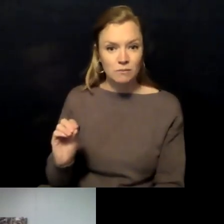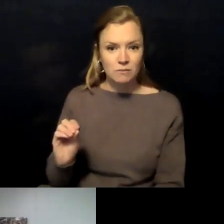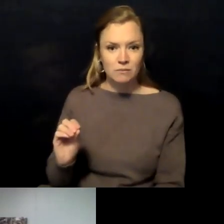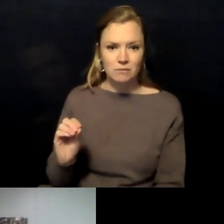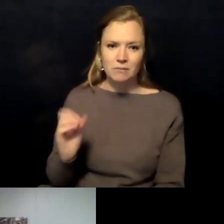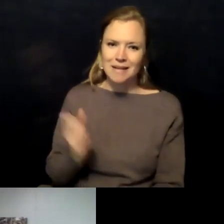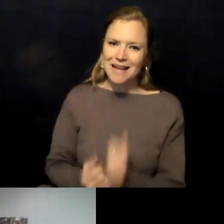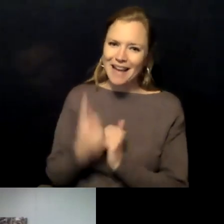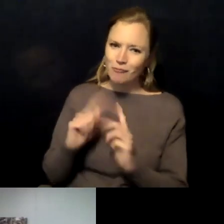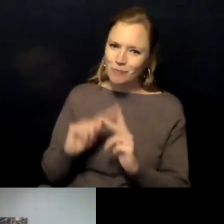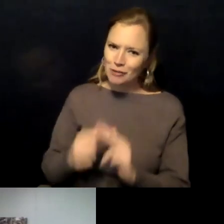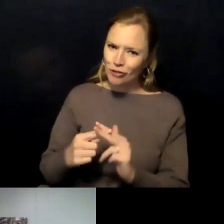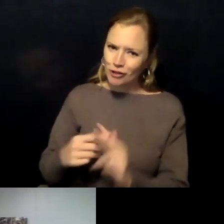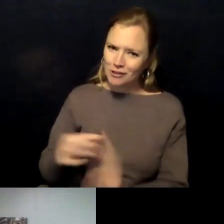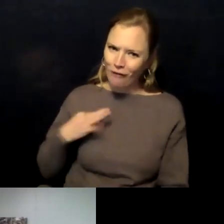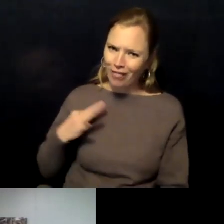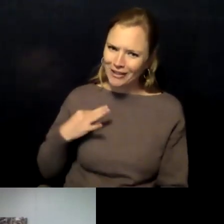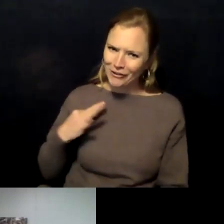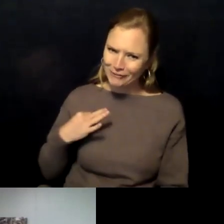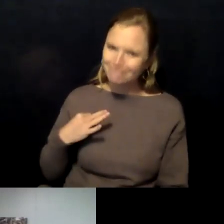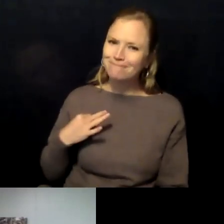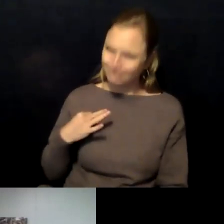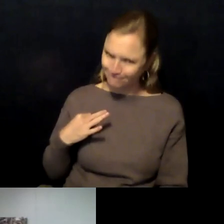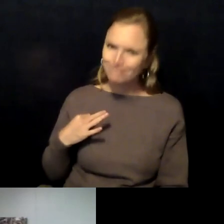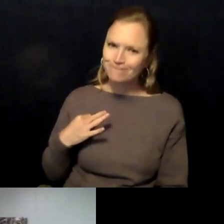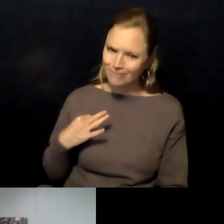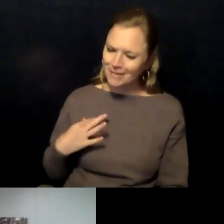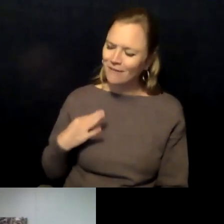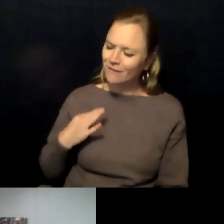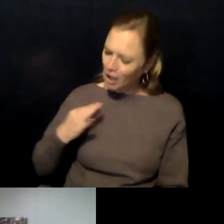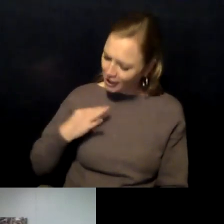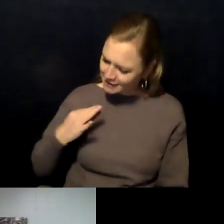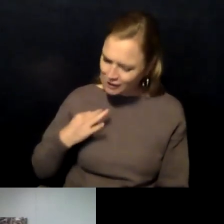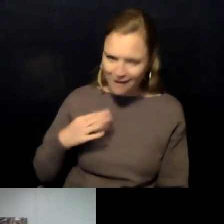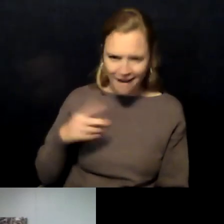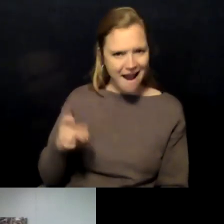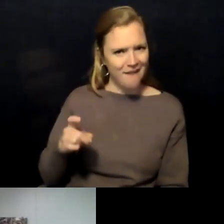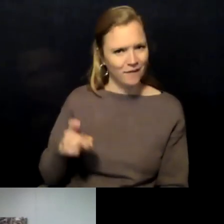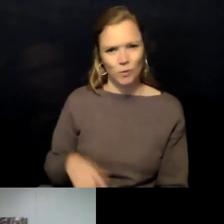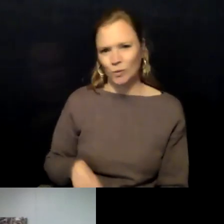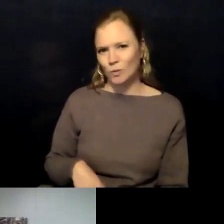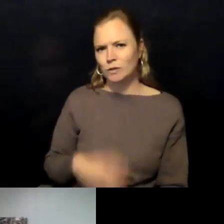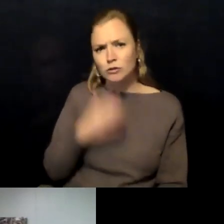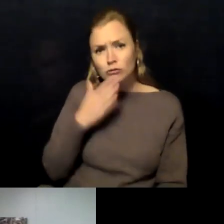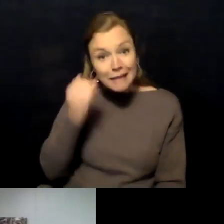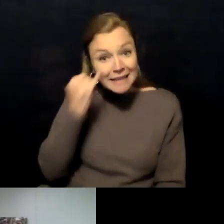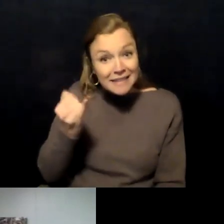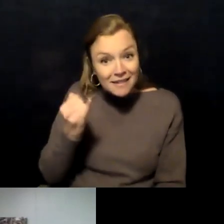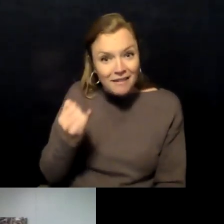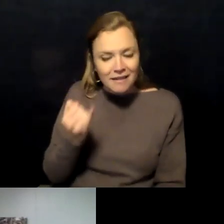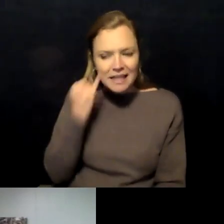And that's how they've kind of gotten their start. And that's such a good idea to do. Whatever it is you think you're